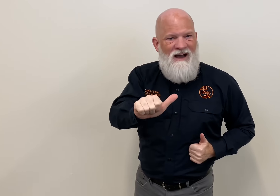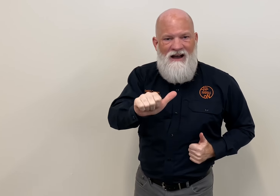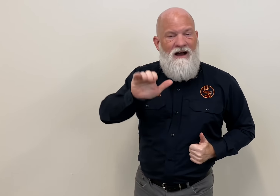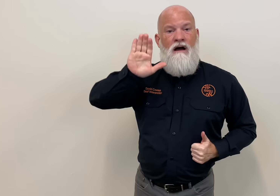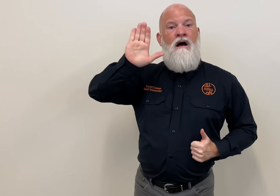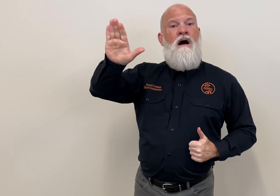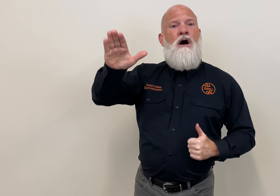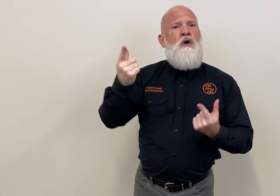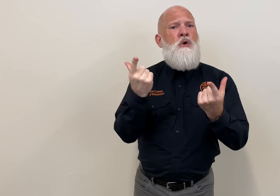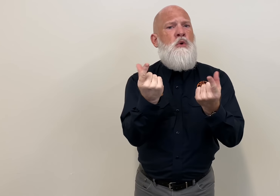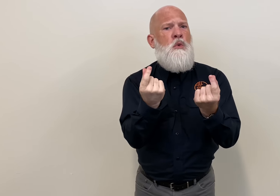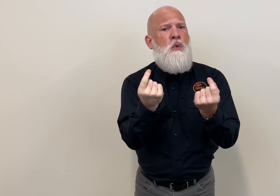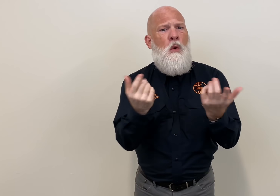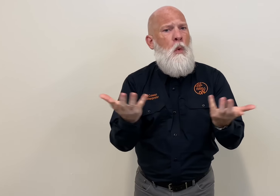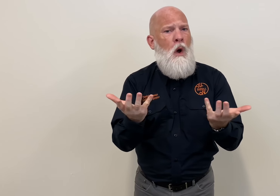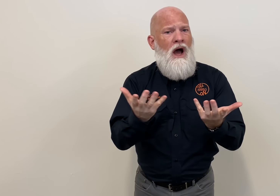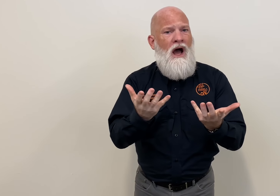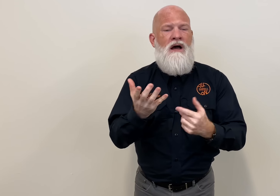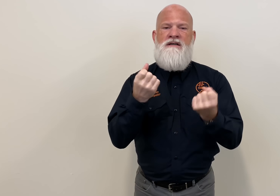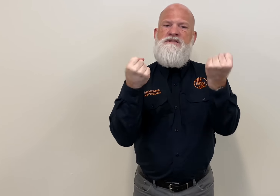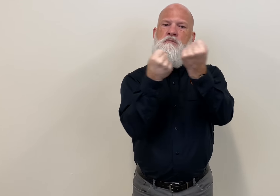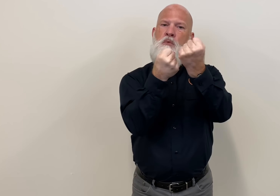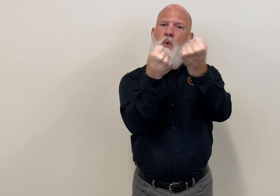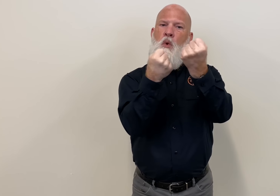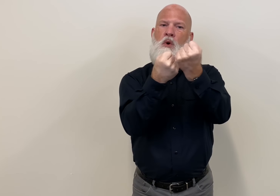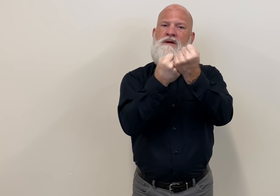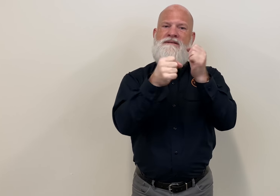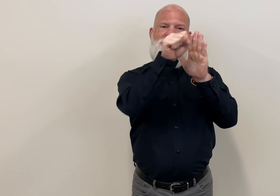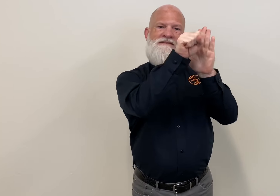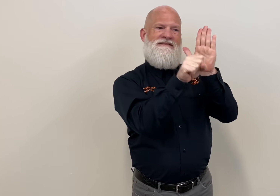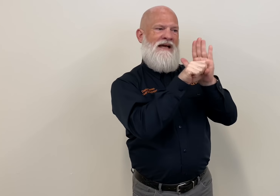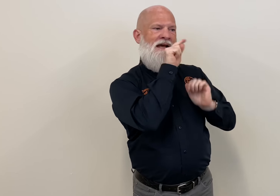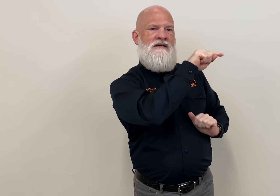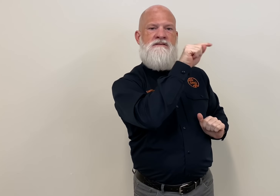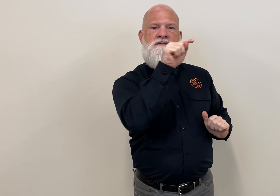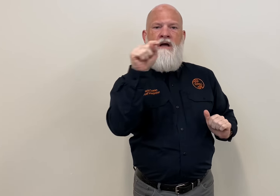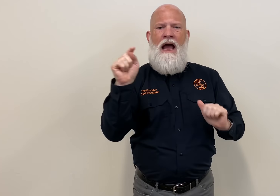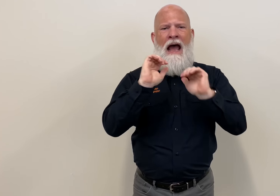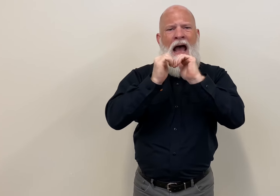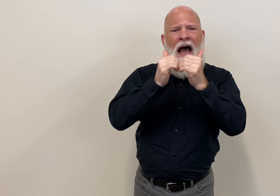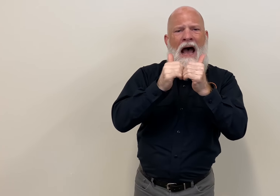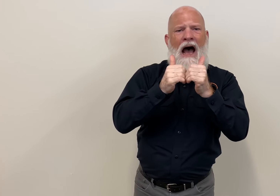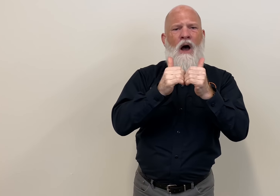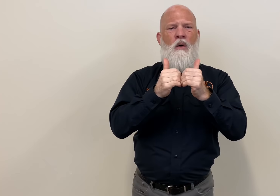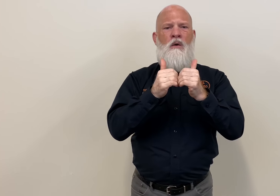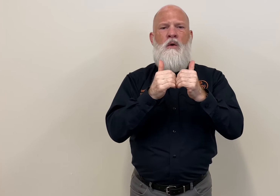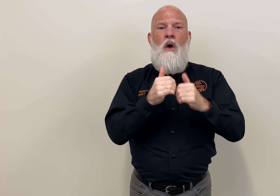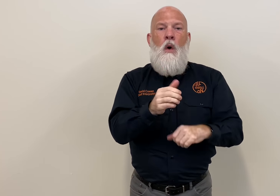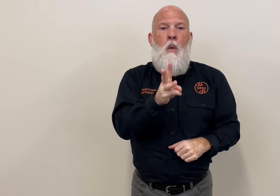What does FEMA do? They support local comunities. How?